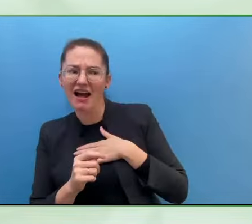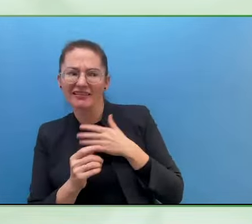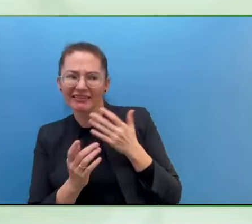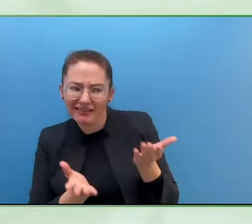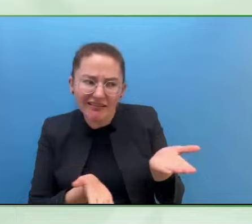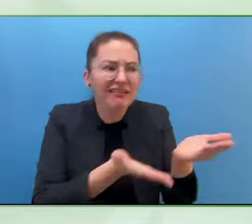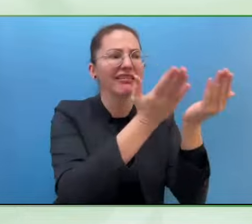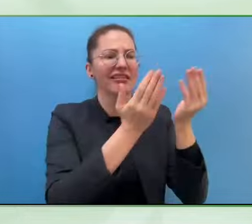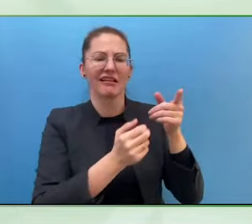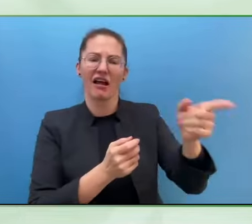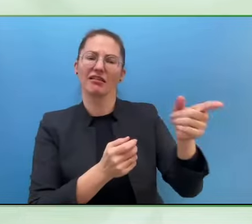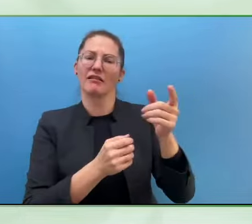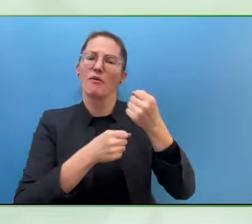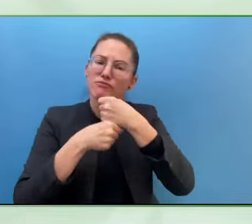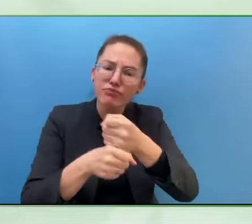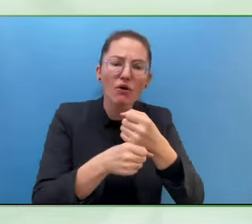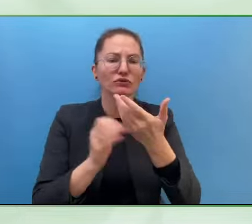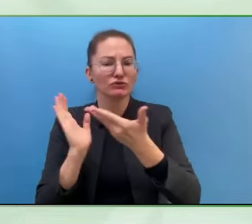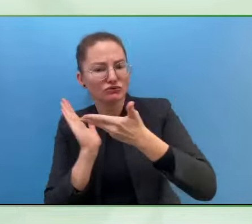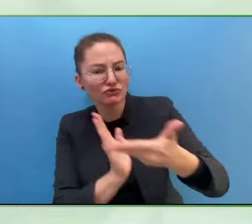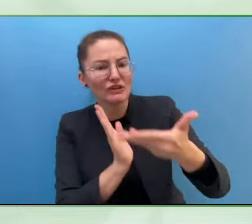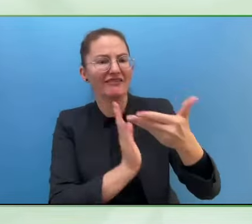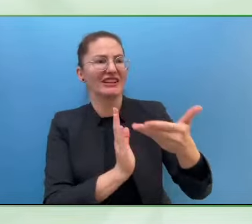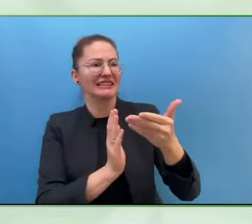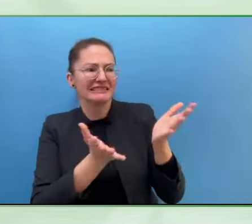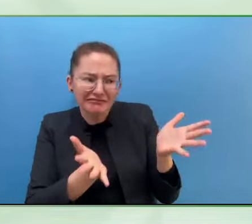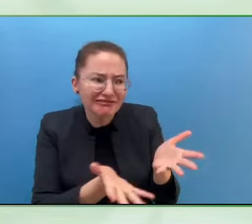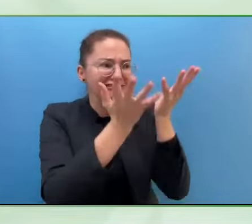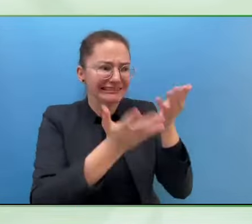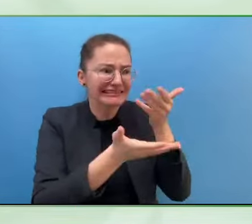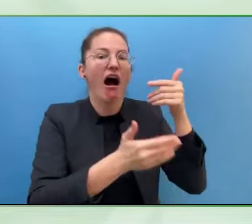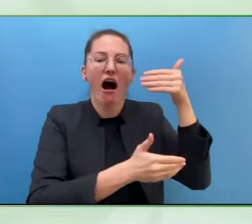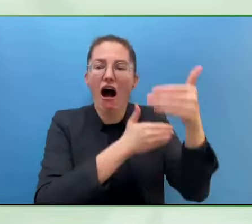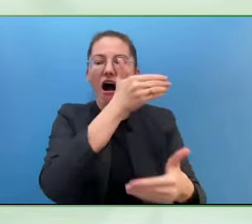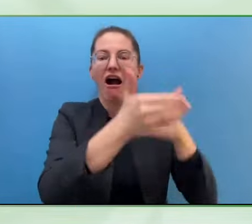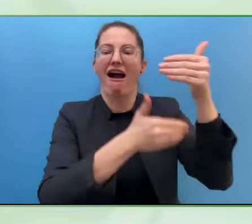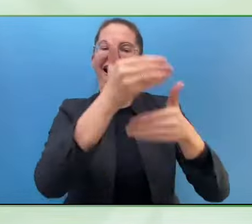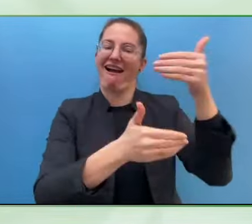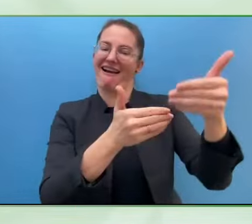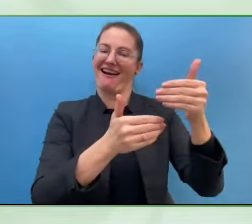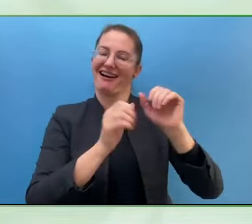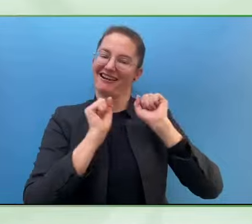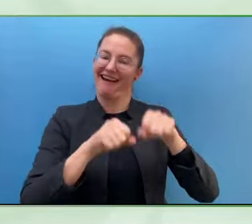How many branches you have, how many people work for UniCredit, how many people with disabilities work for you?